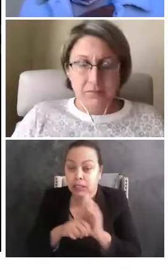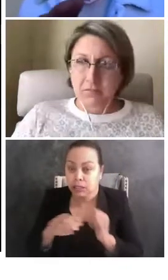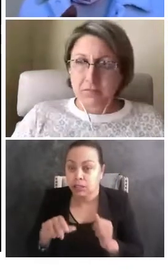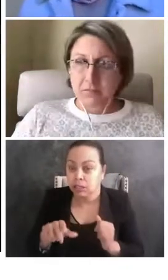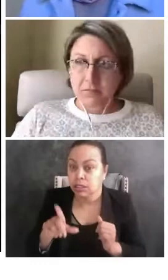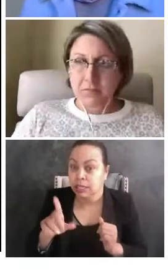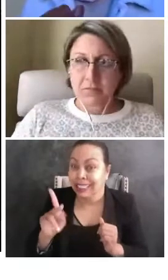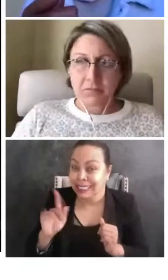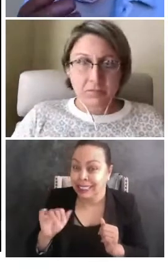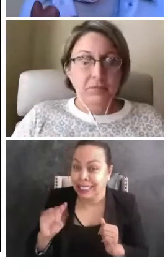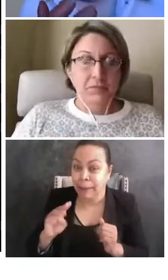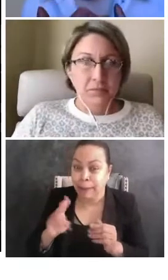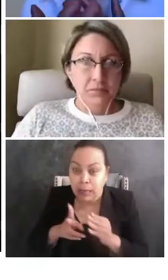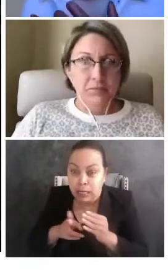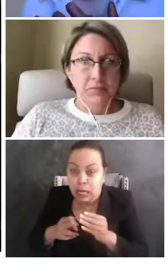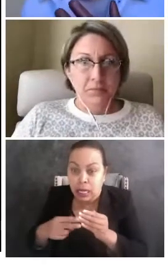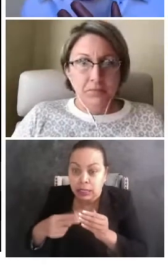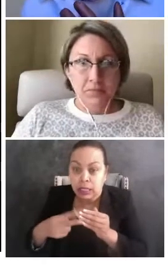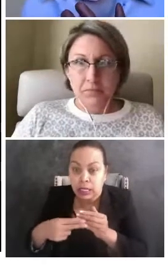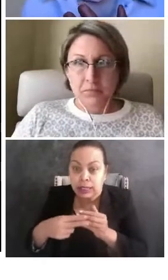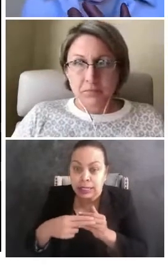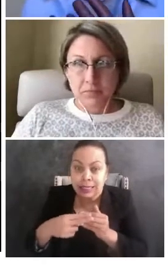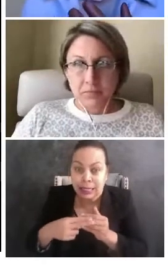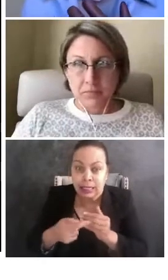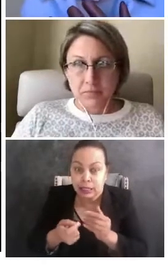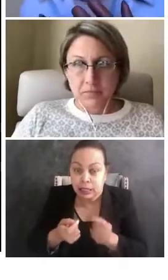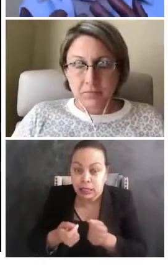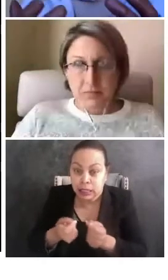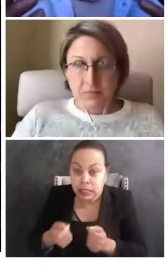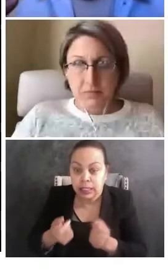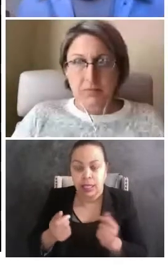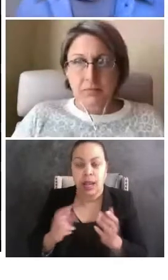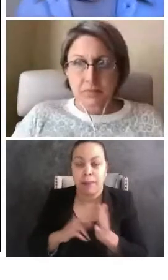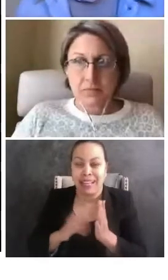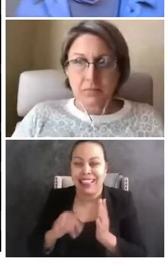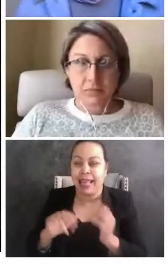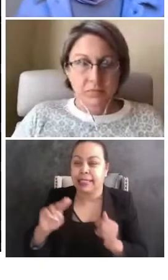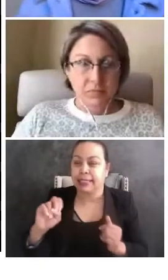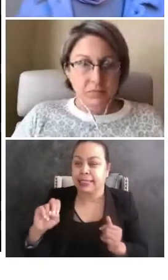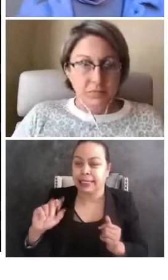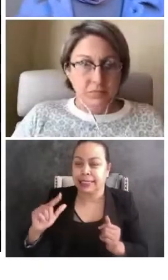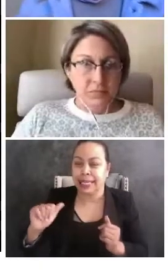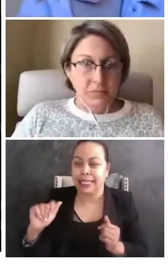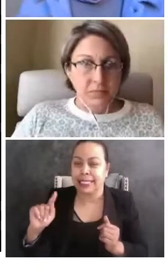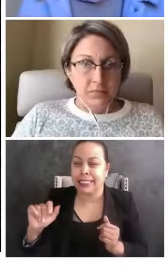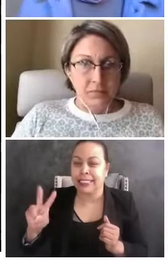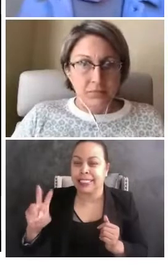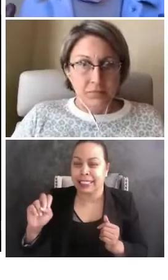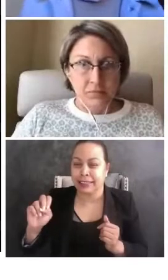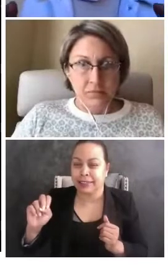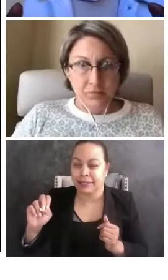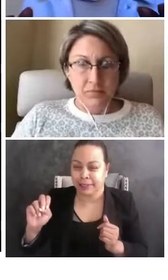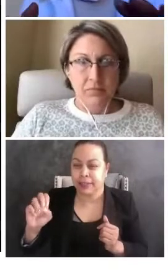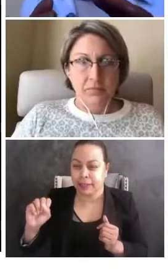Those are basically negative space where she was two maps, and she placed them together